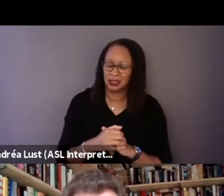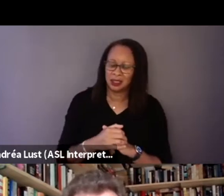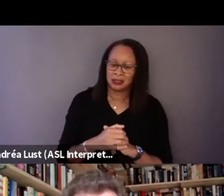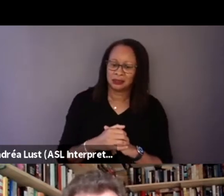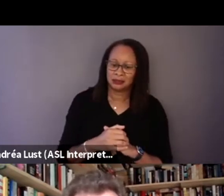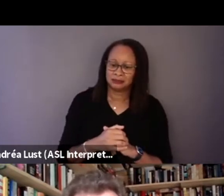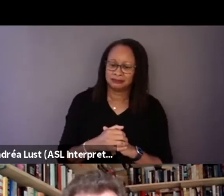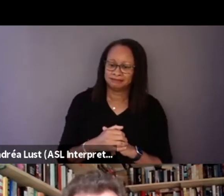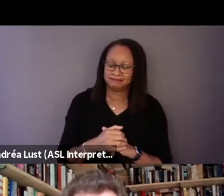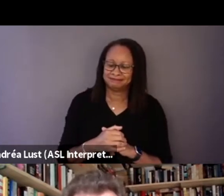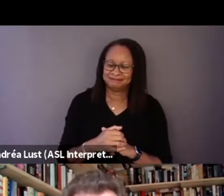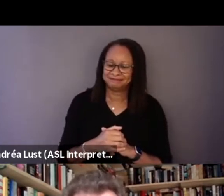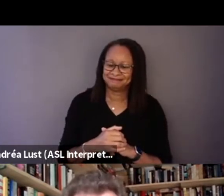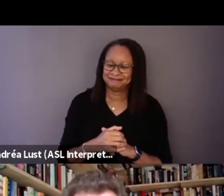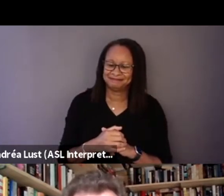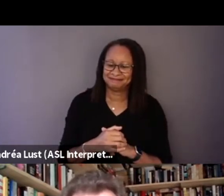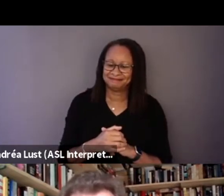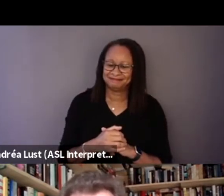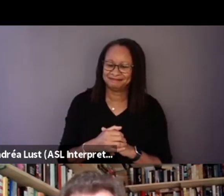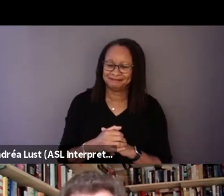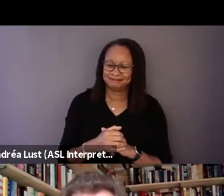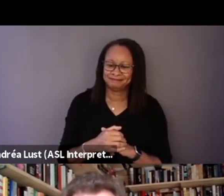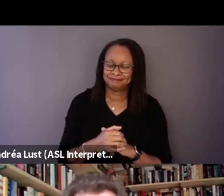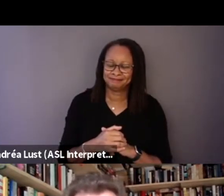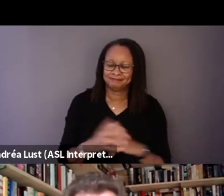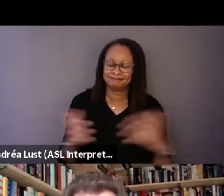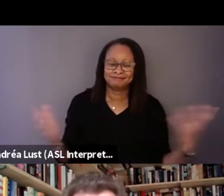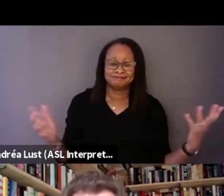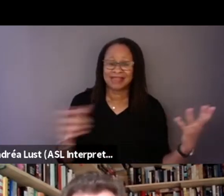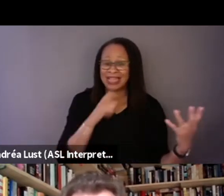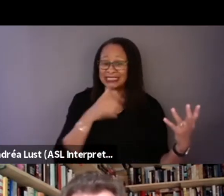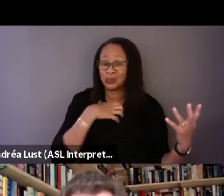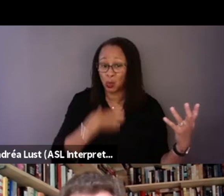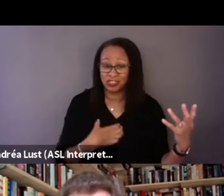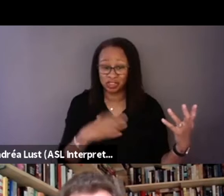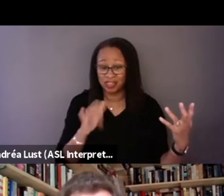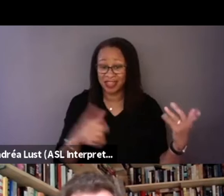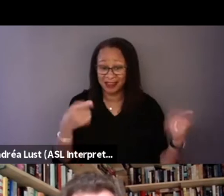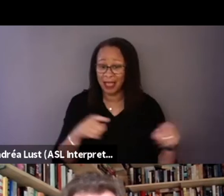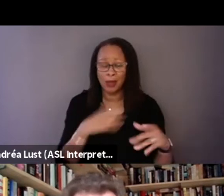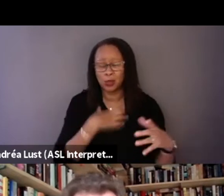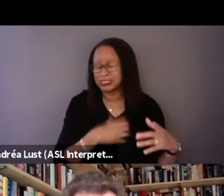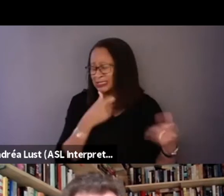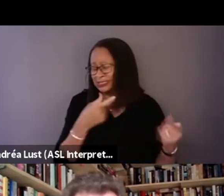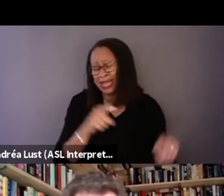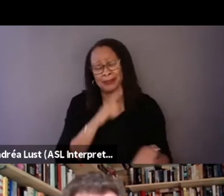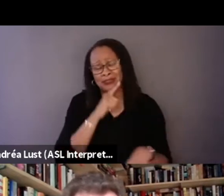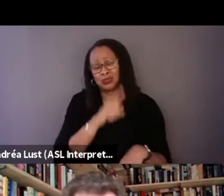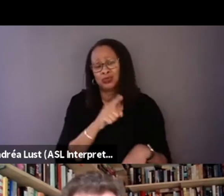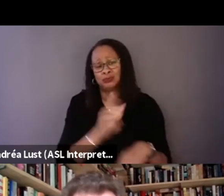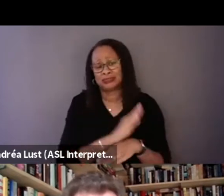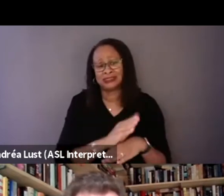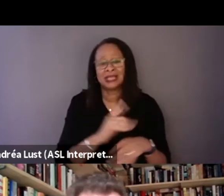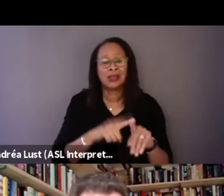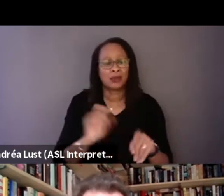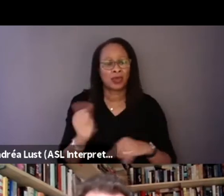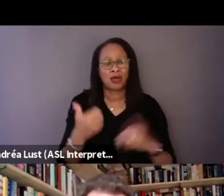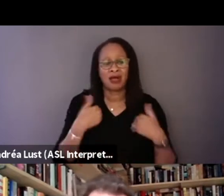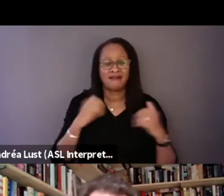not that I didn't wish it didn't happen, but we all have that opportunity to be revealed